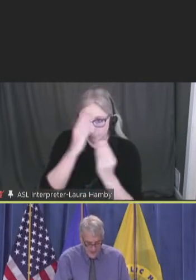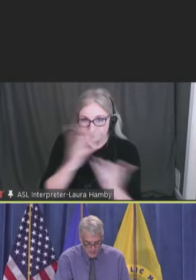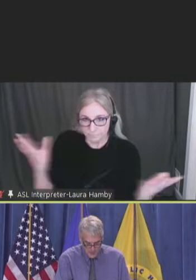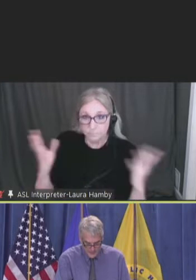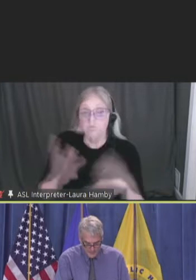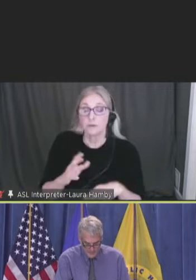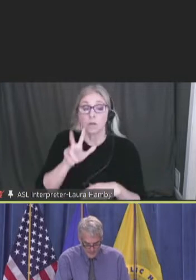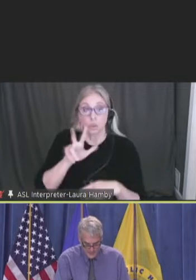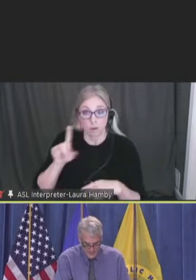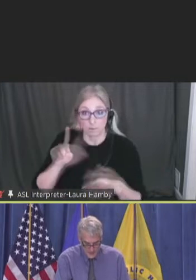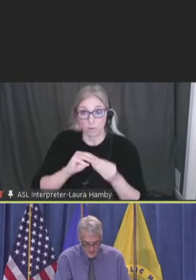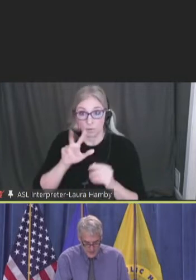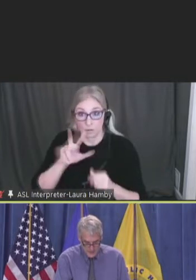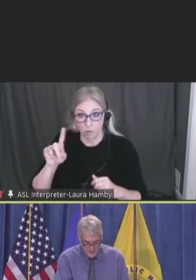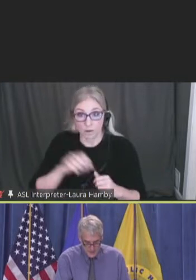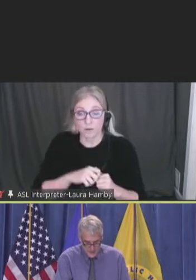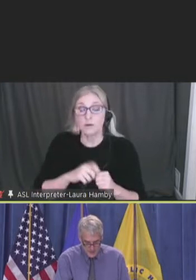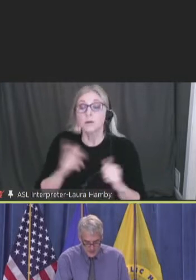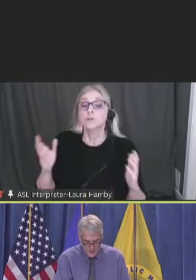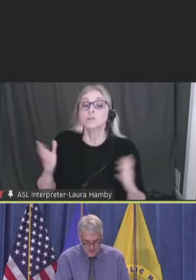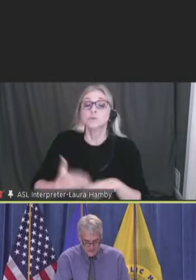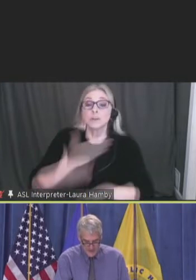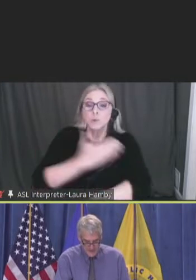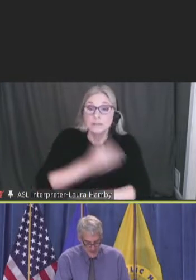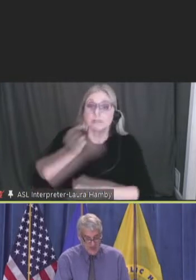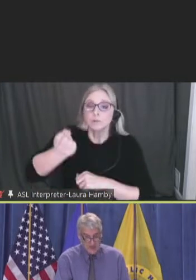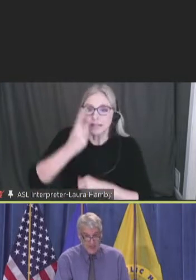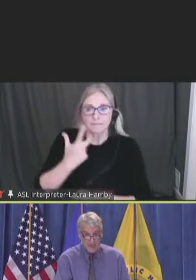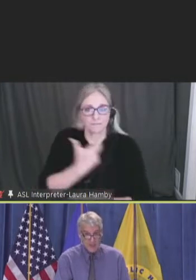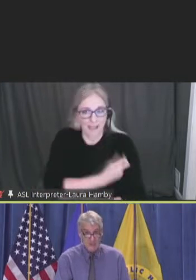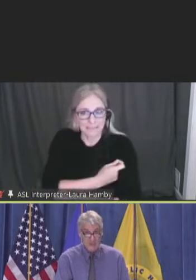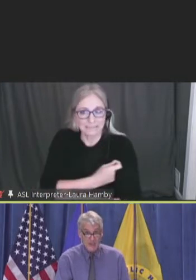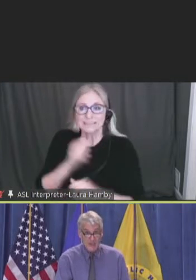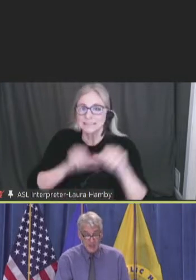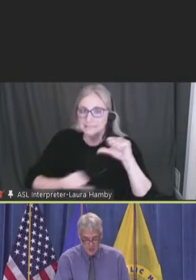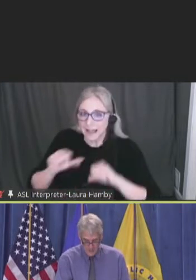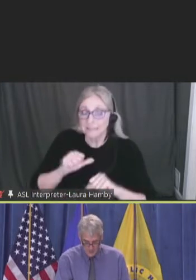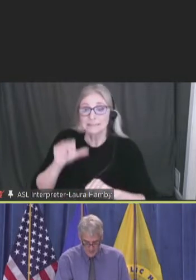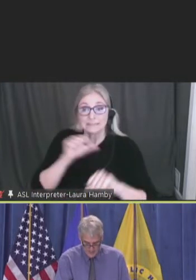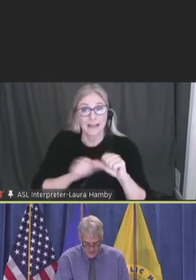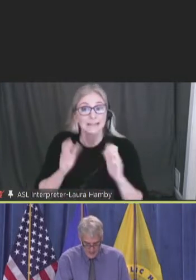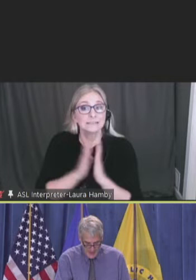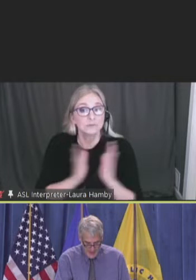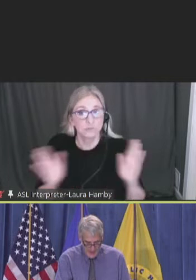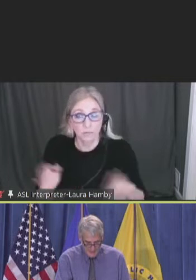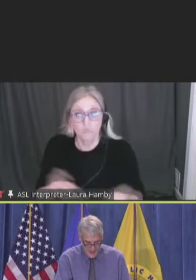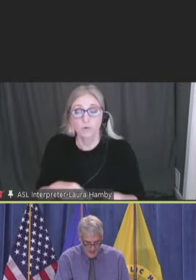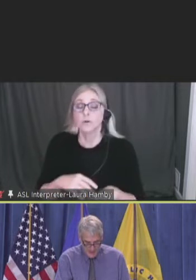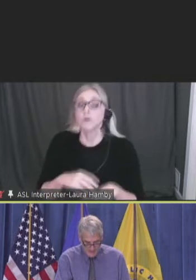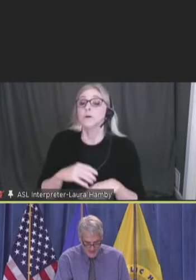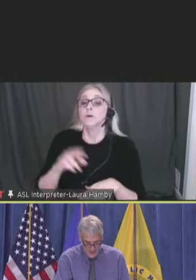Thirty-one, to increase understanding of vaccine science and science in general, NVAC recommends